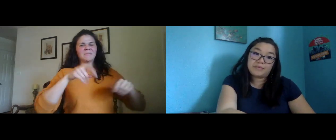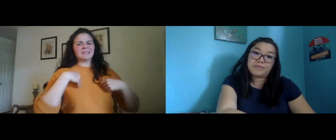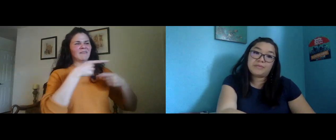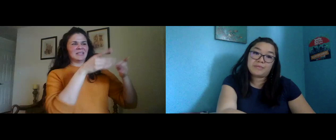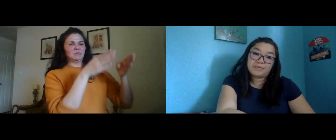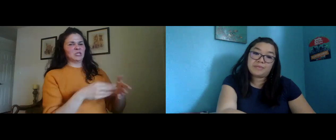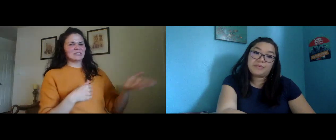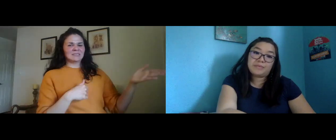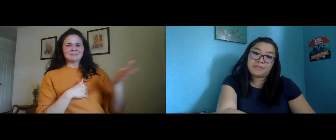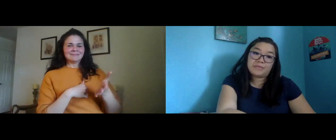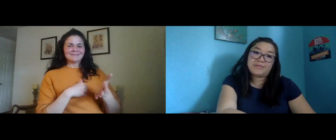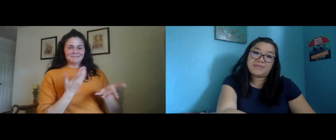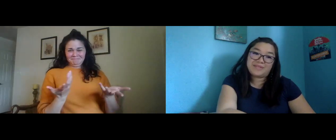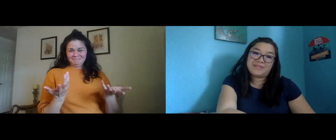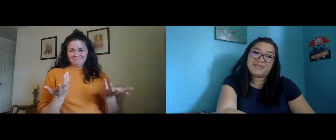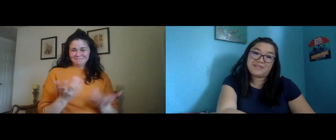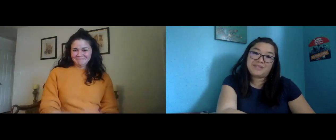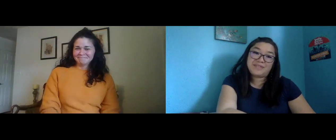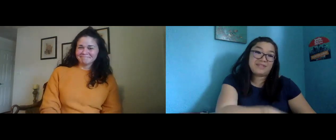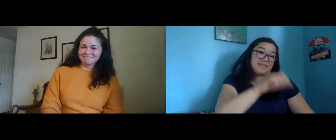who will recognize my contribution and bring me back to work with them again.